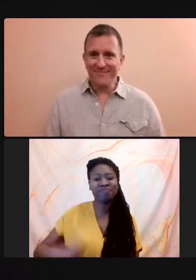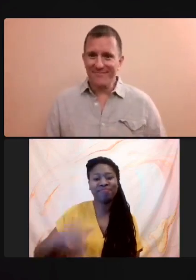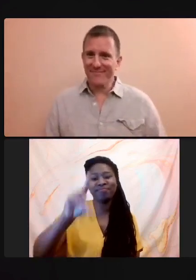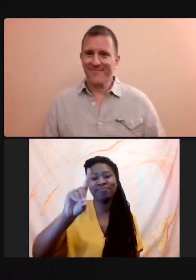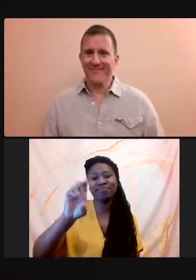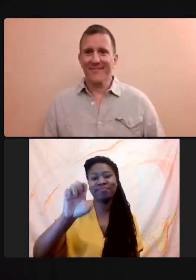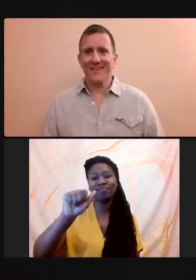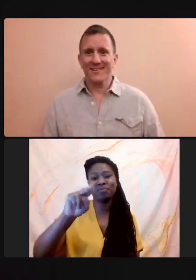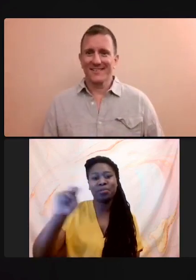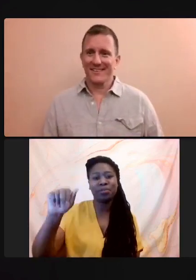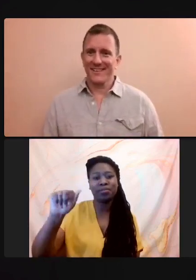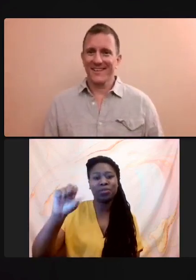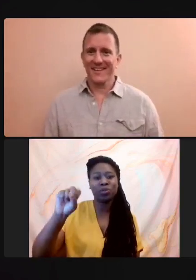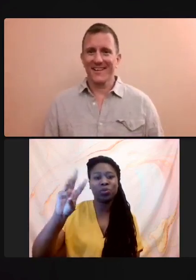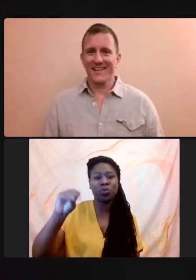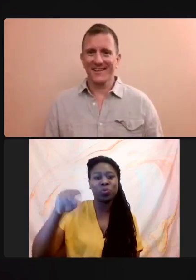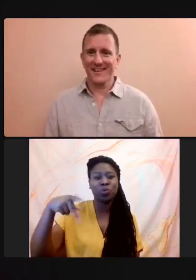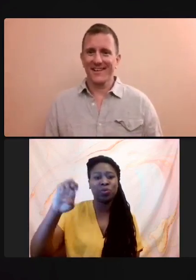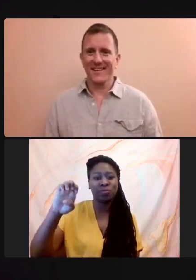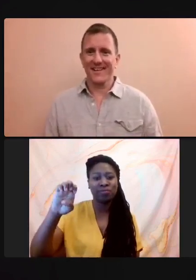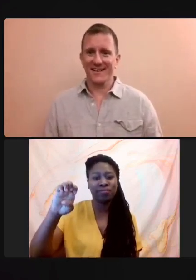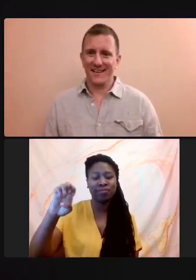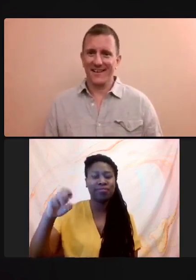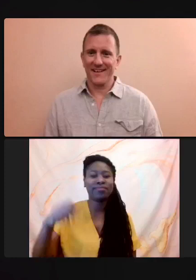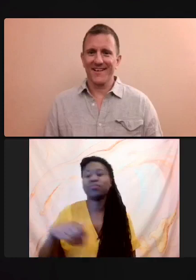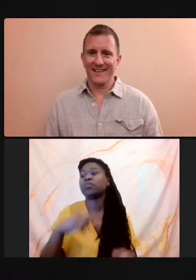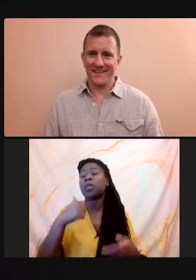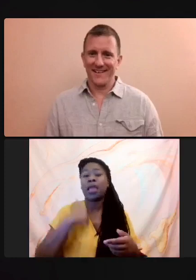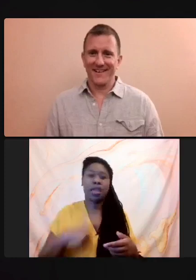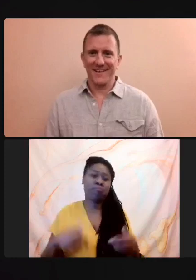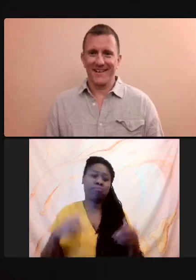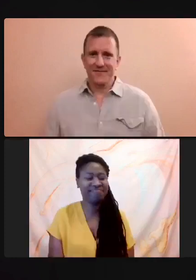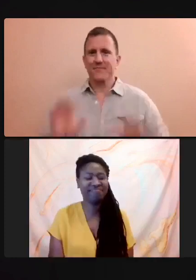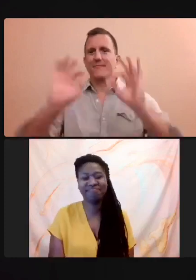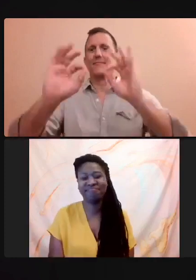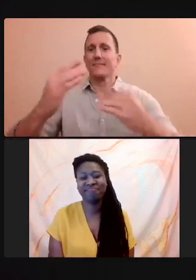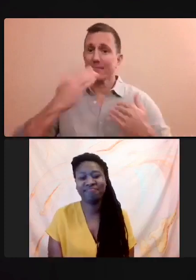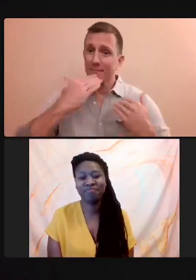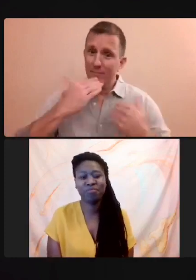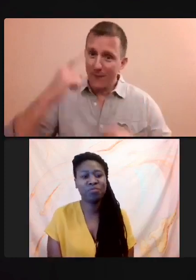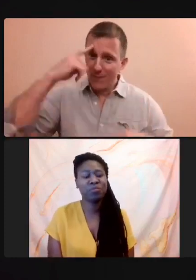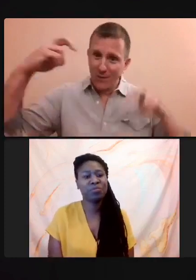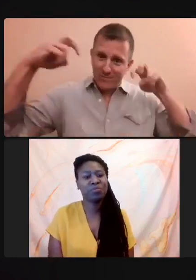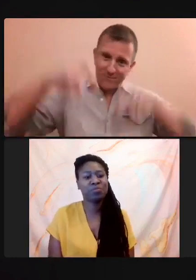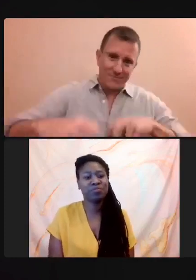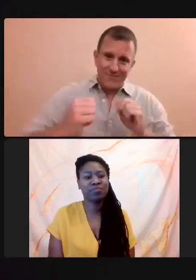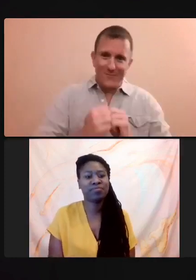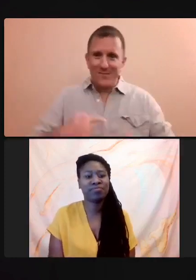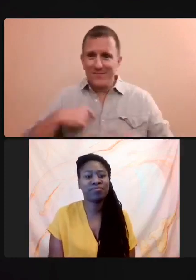So I'm a community advocate. Thank you for having me. Thank you for sitting down with me tonight. I appreciate it. And I'm so excited.